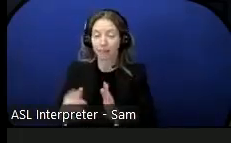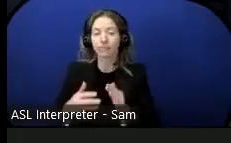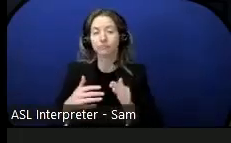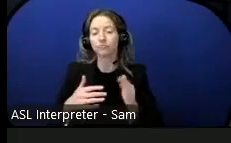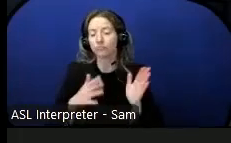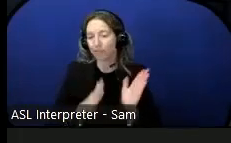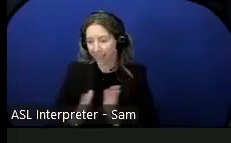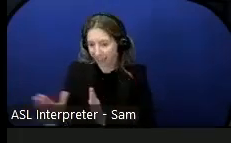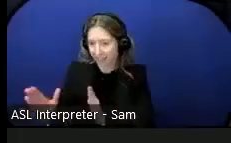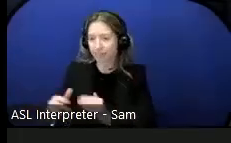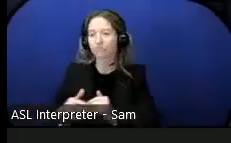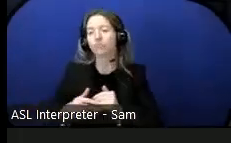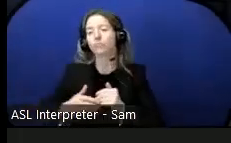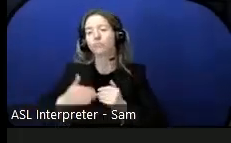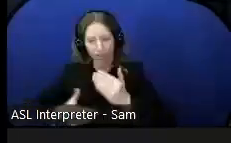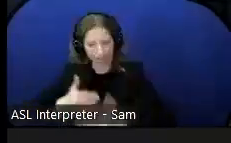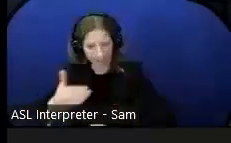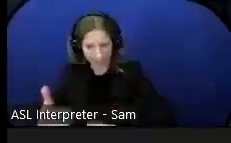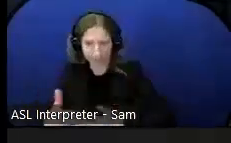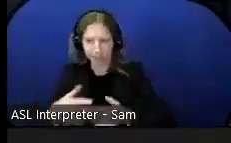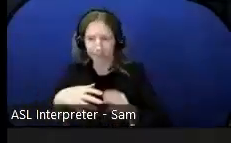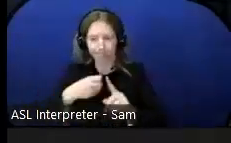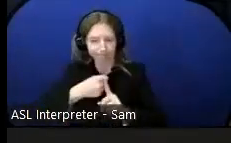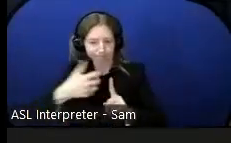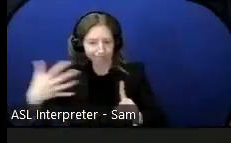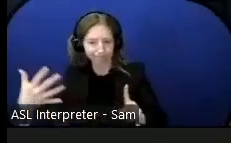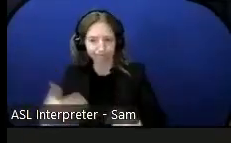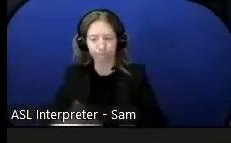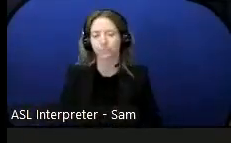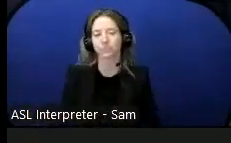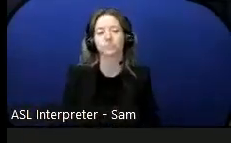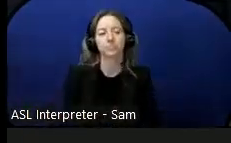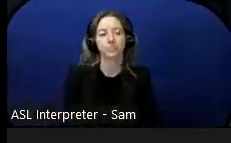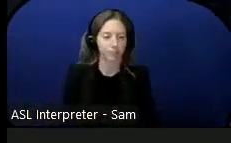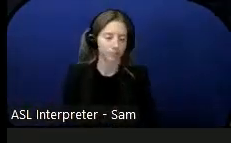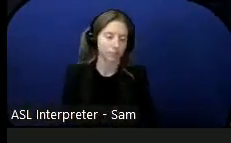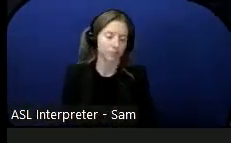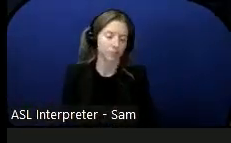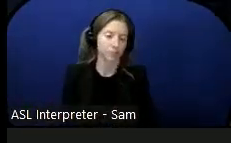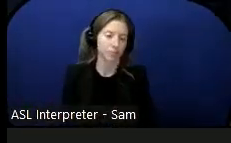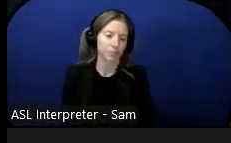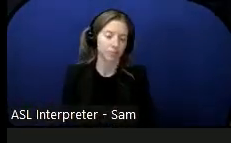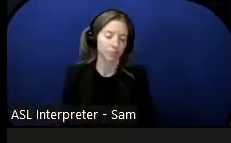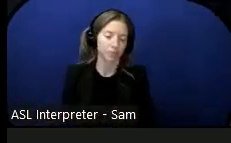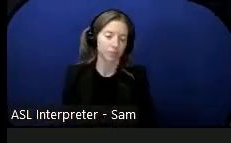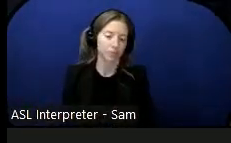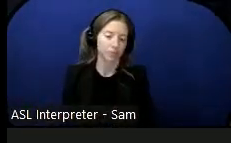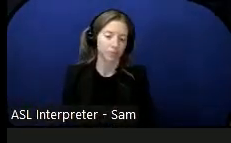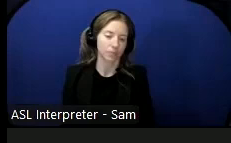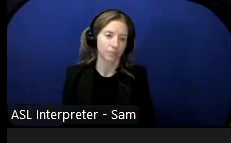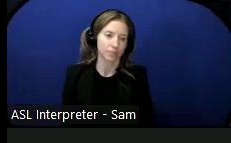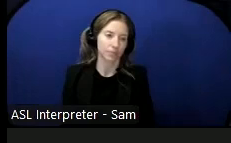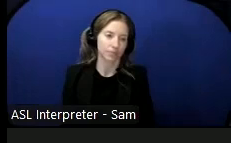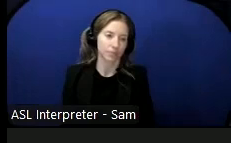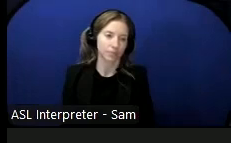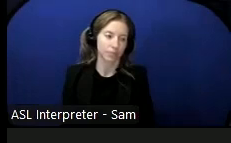So we're going to talk about what you can do to plan and develop processes for maintaining accessibility.